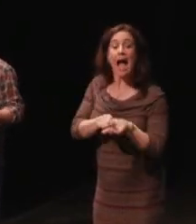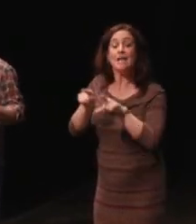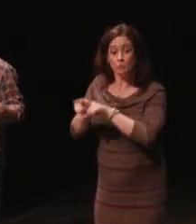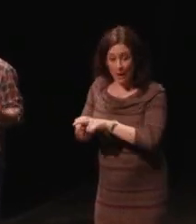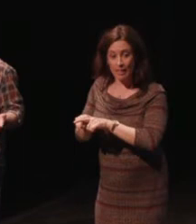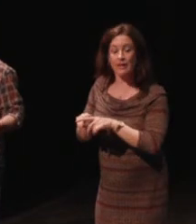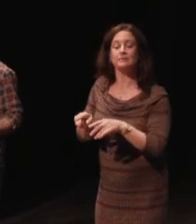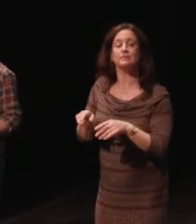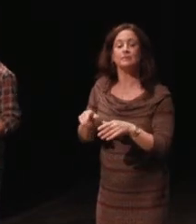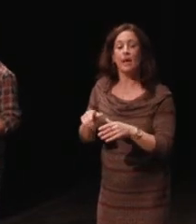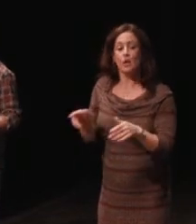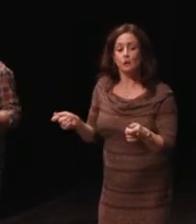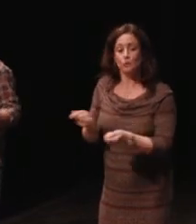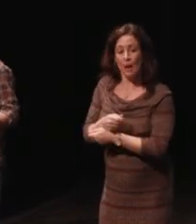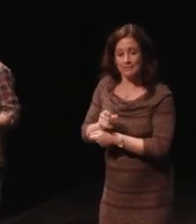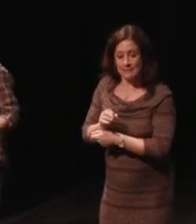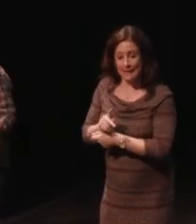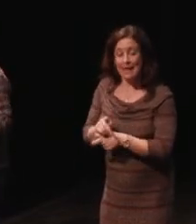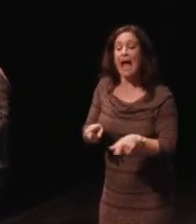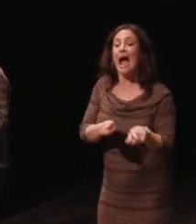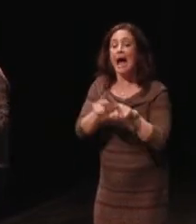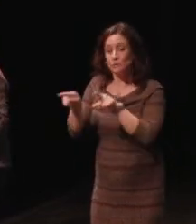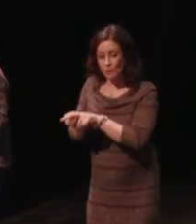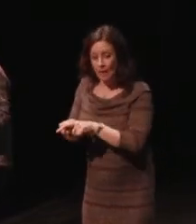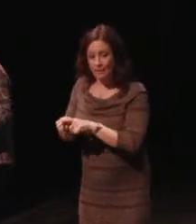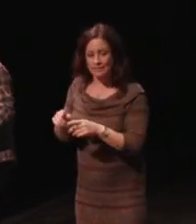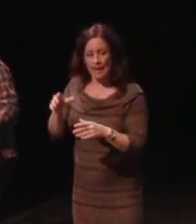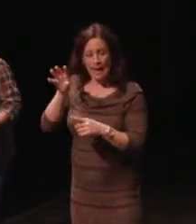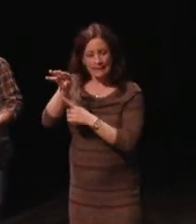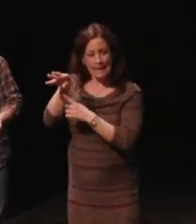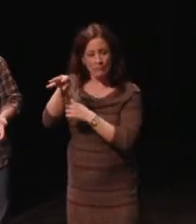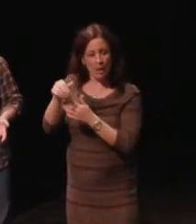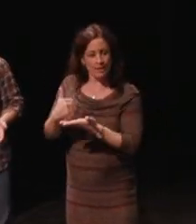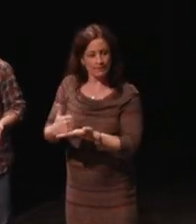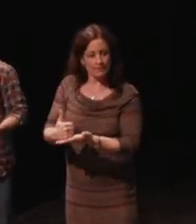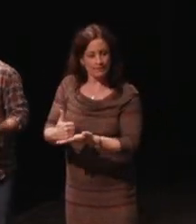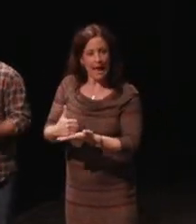as well as, perhaps camera assist or this other collection of stuff.